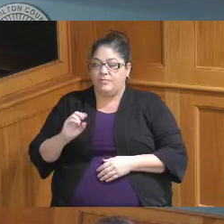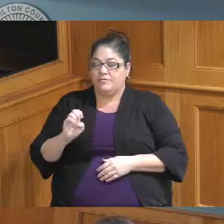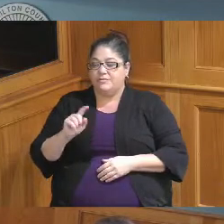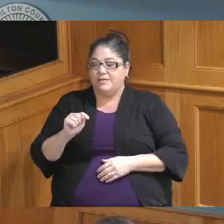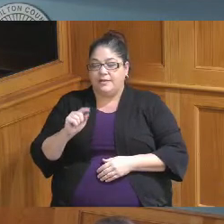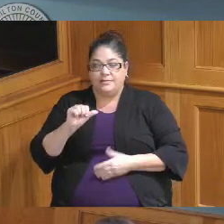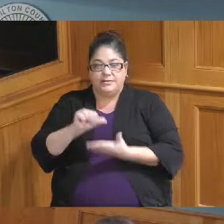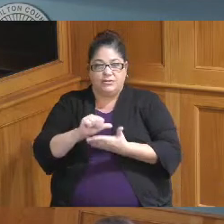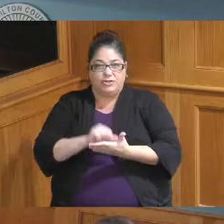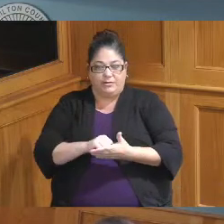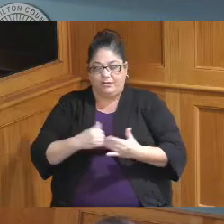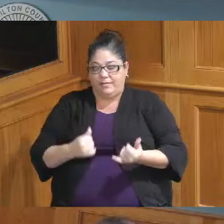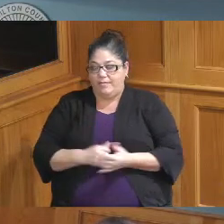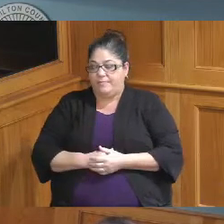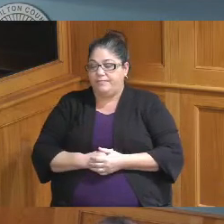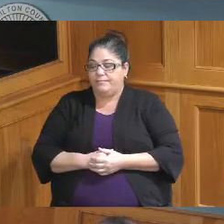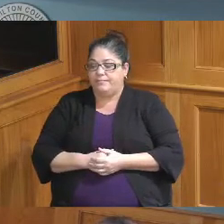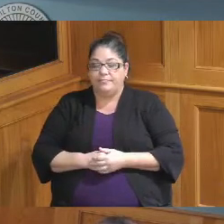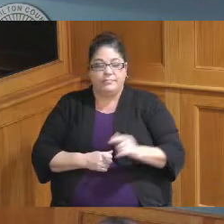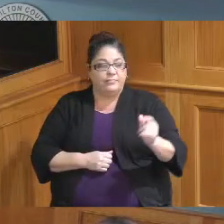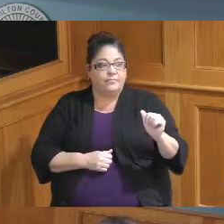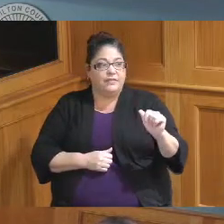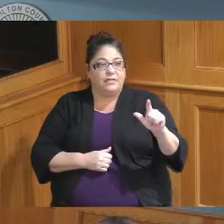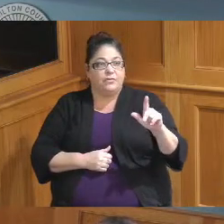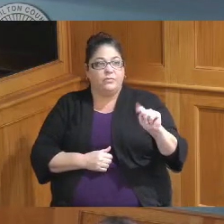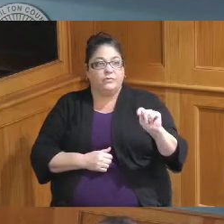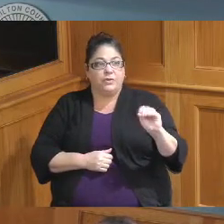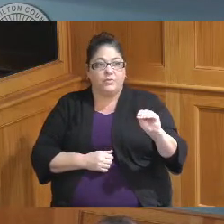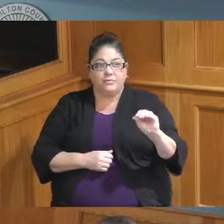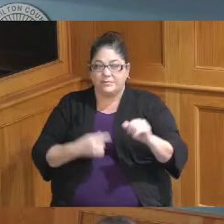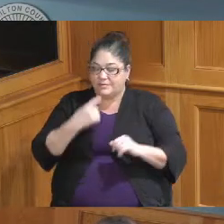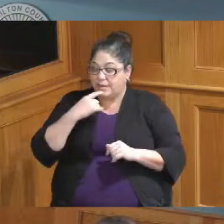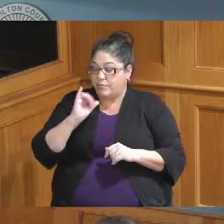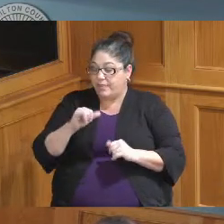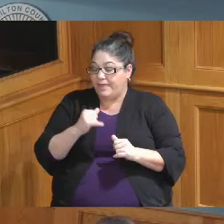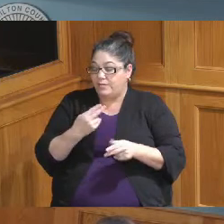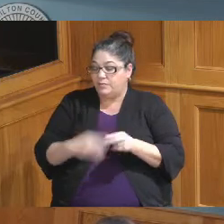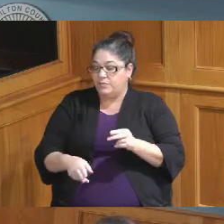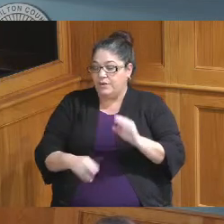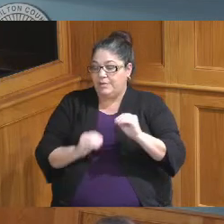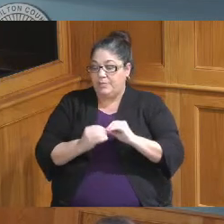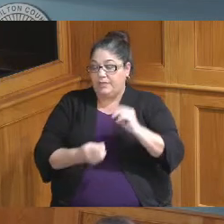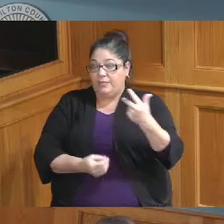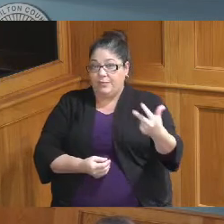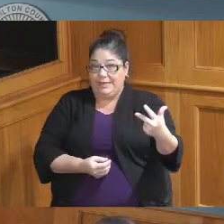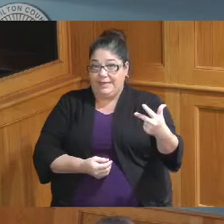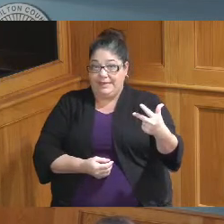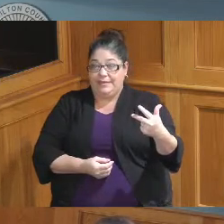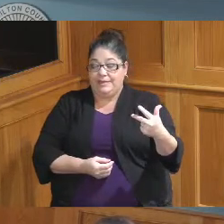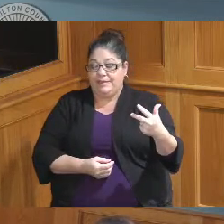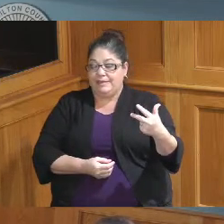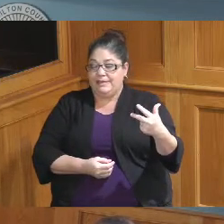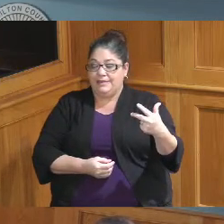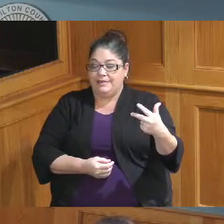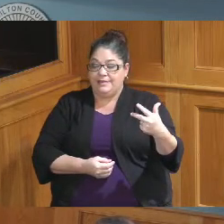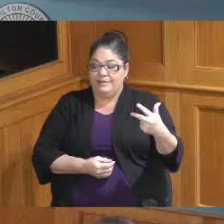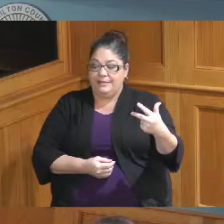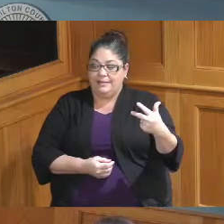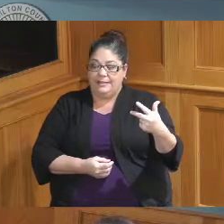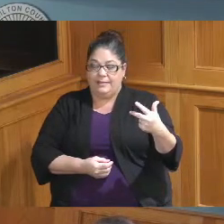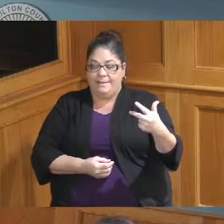thank you Commissioners relatively short consent agenda item number three on your agenda is a an